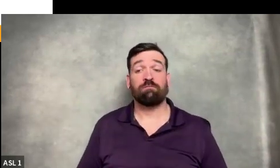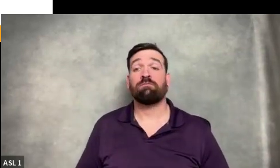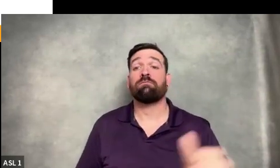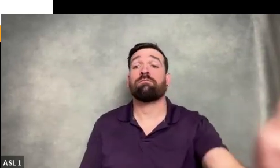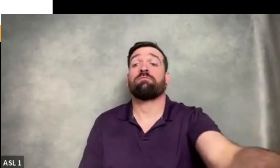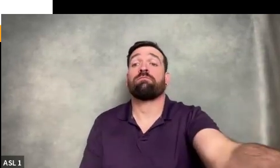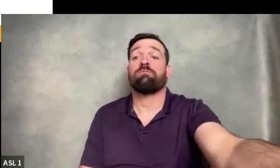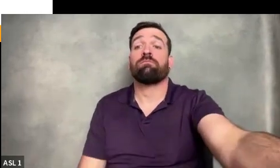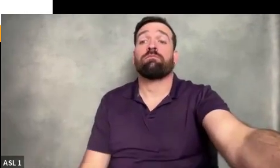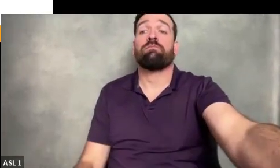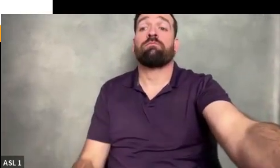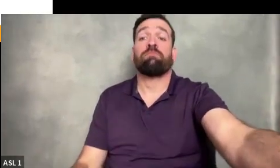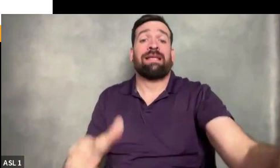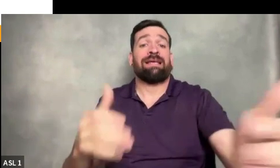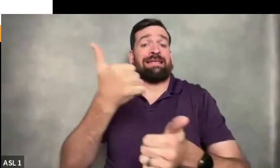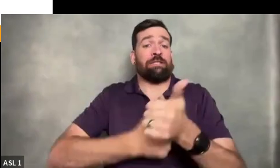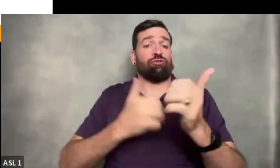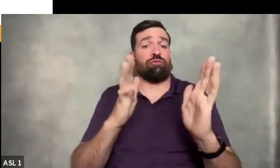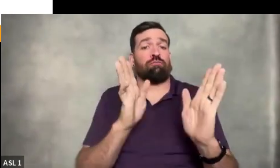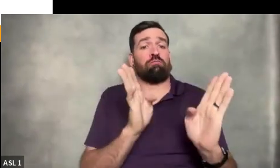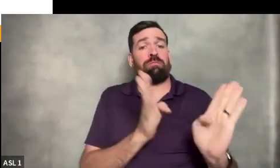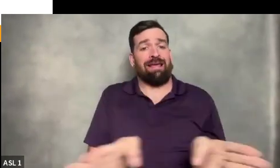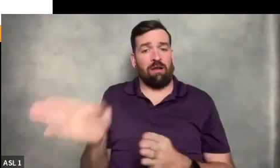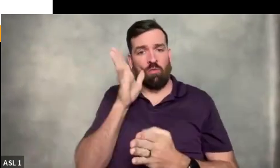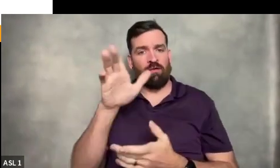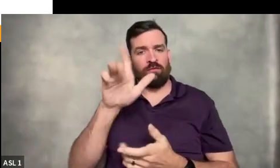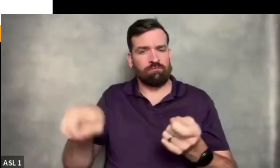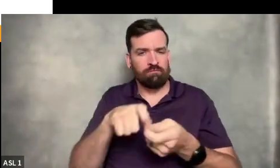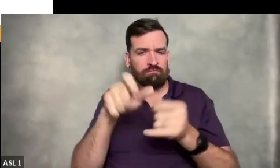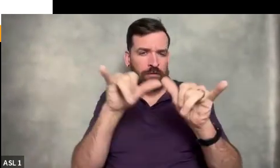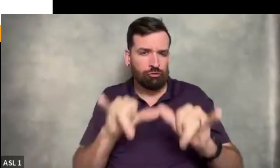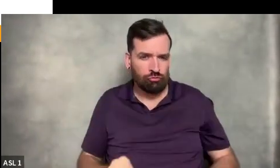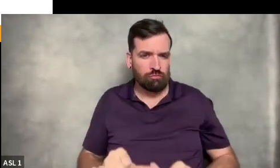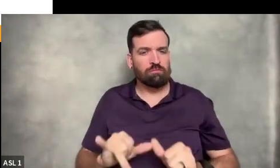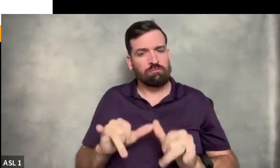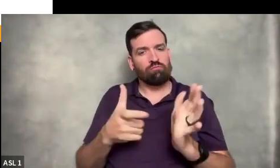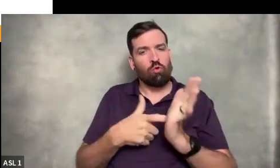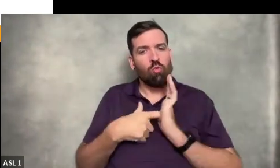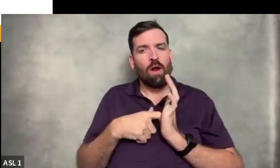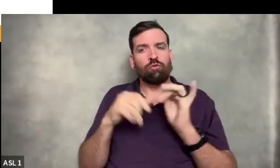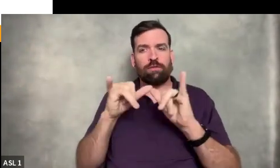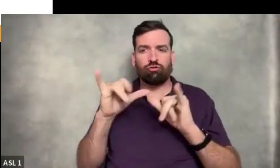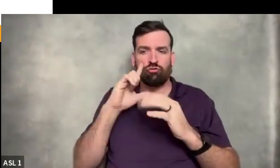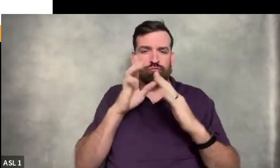a number of performance measures. ACL requires the performance measures to be broken down into goals,